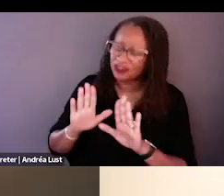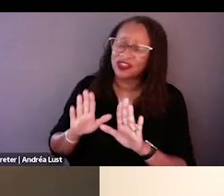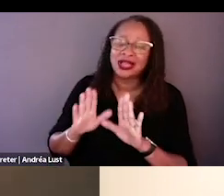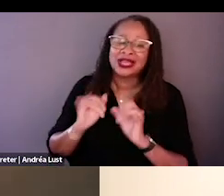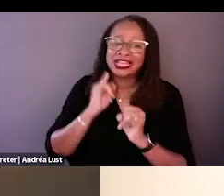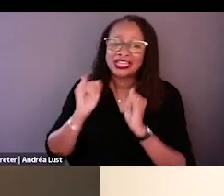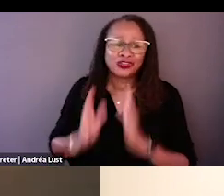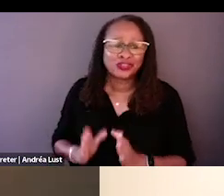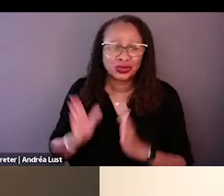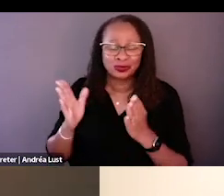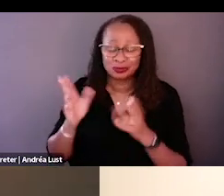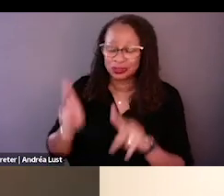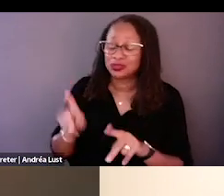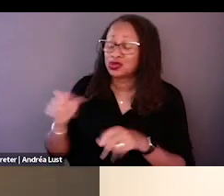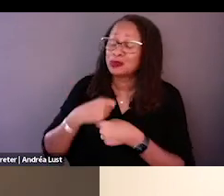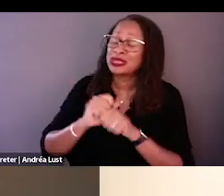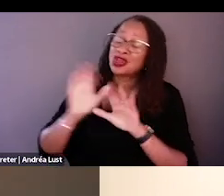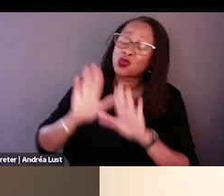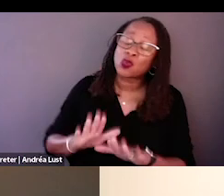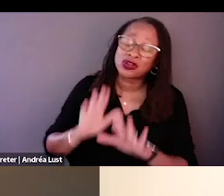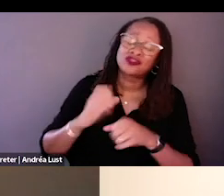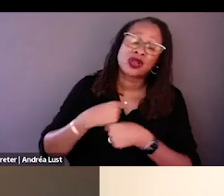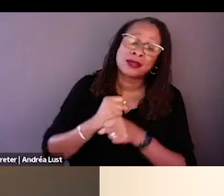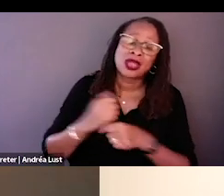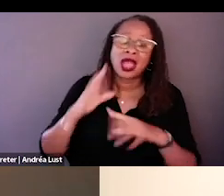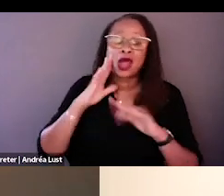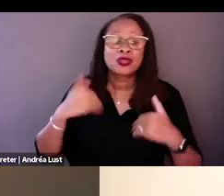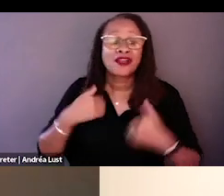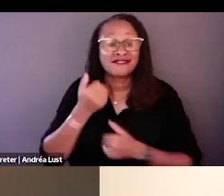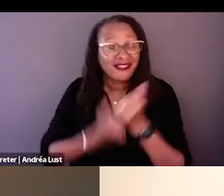I'm old enough to remember those orchestras from London.